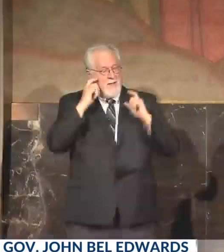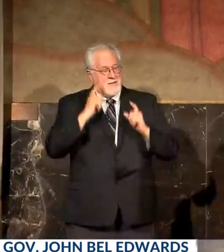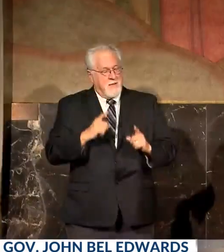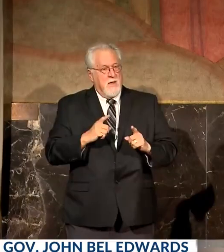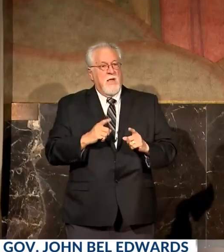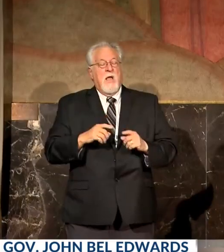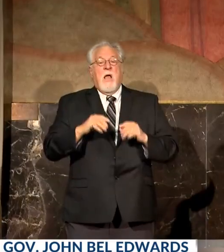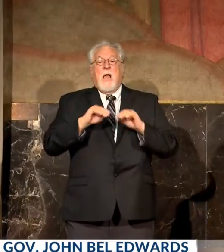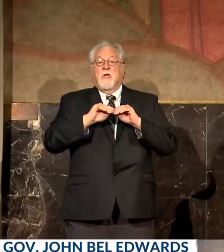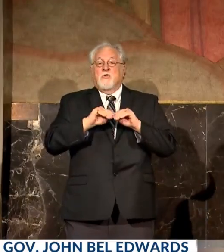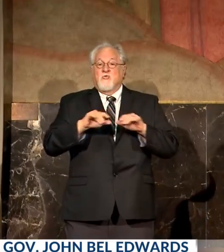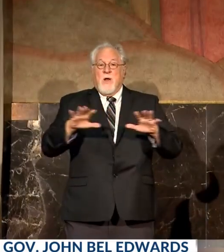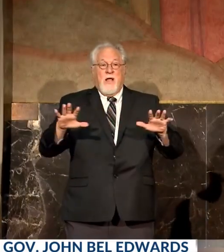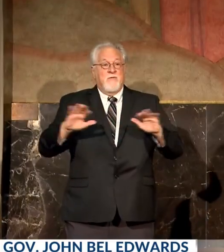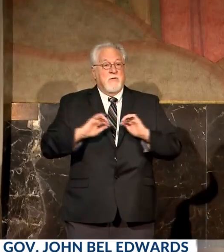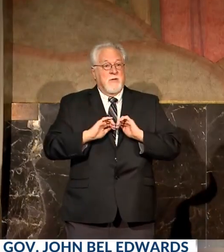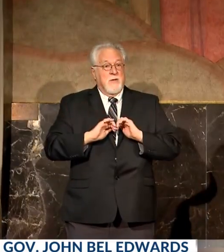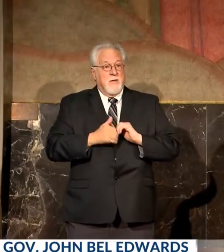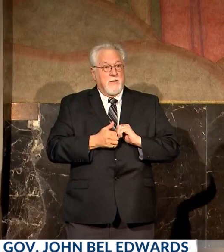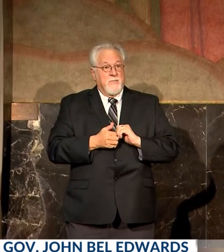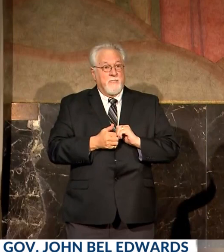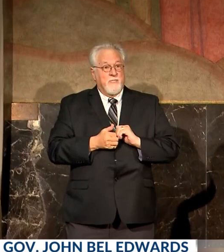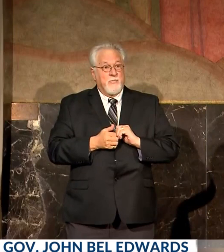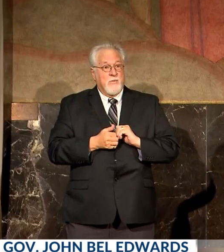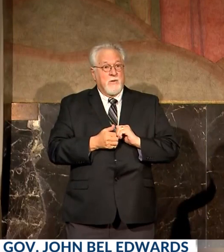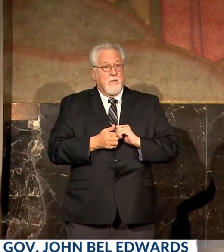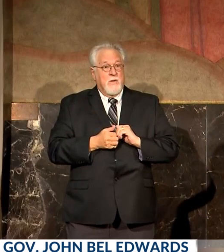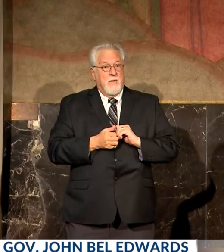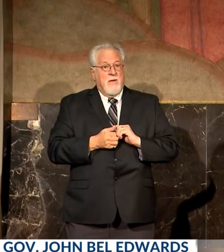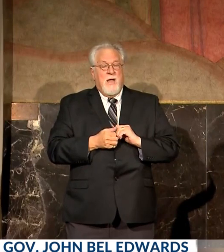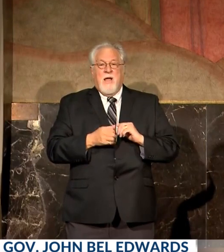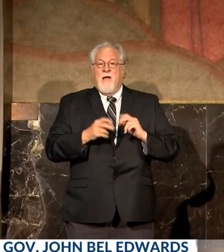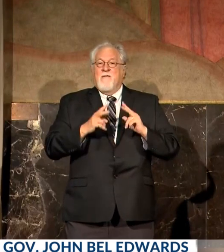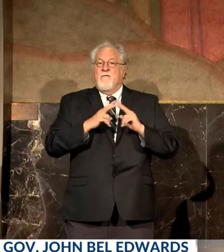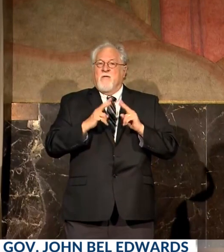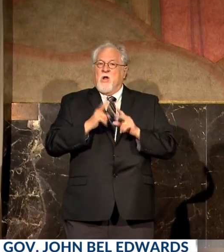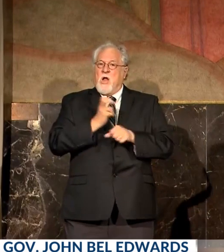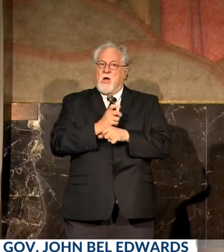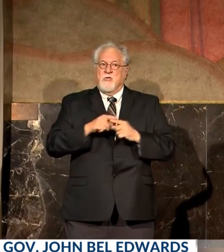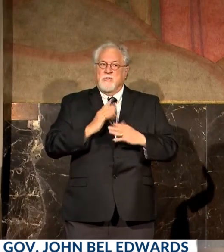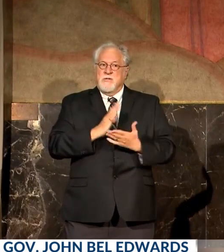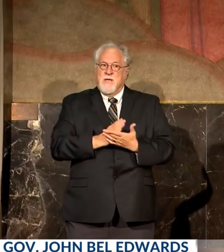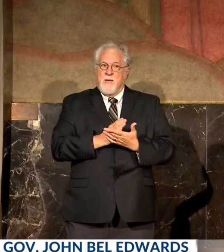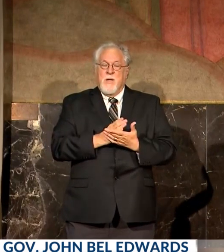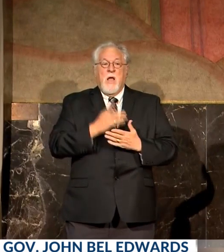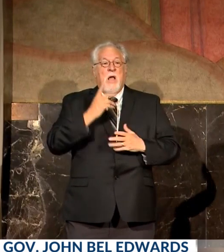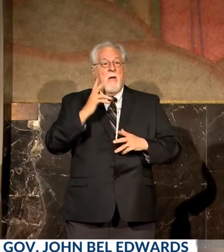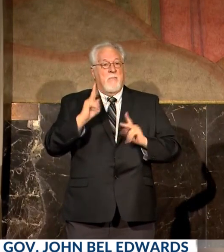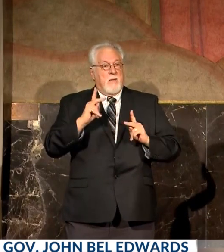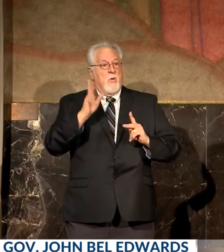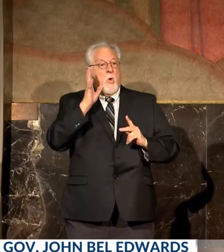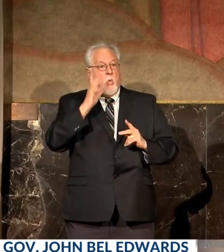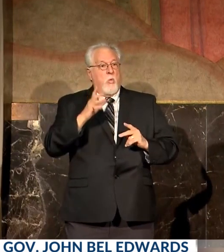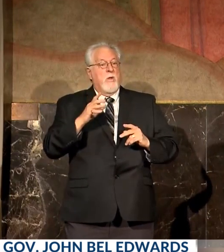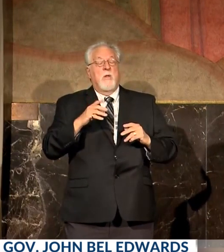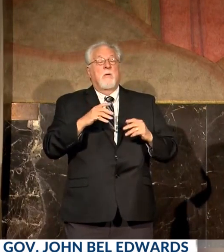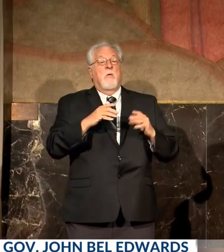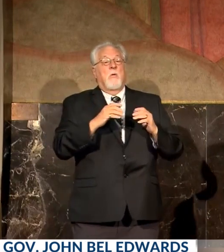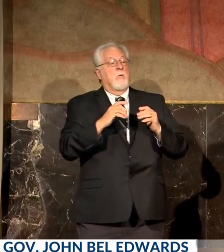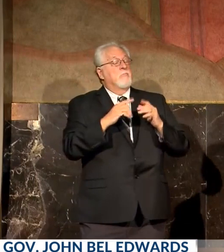asymptomatic but they will have COVID-19 they will be contagious and they might be a